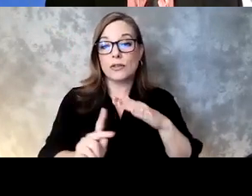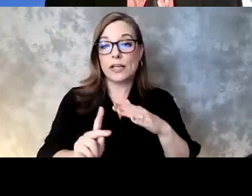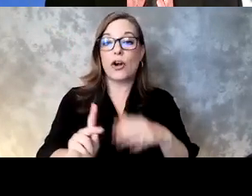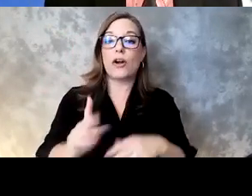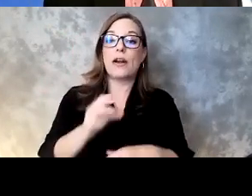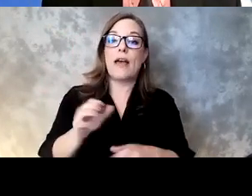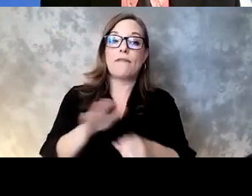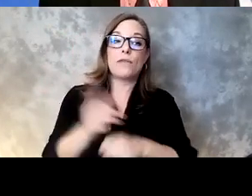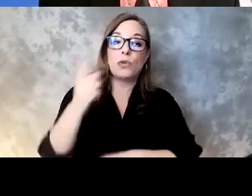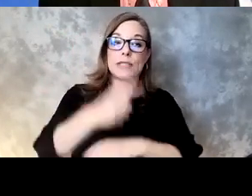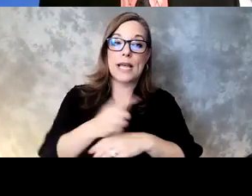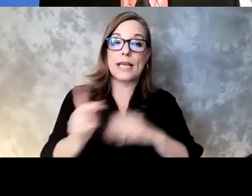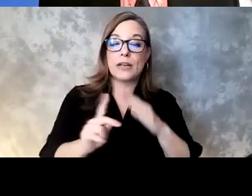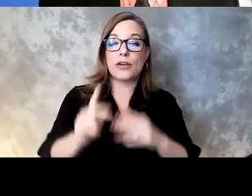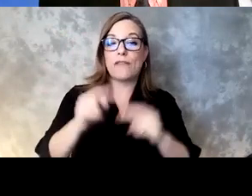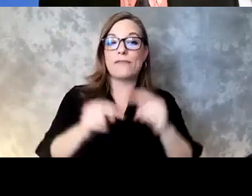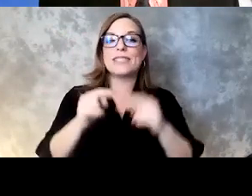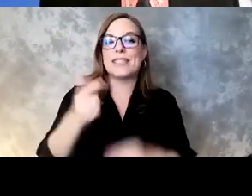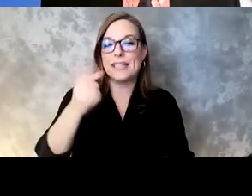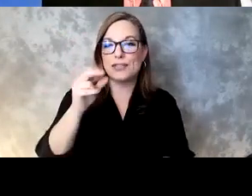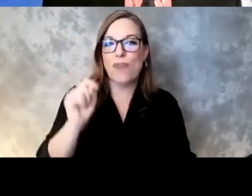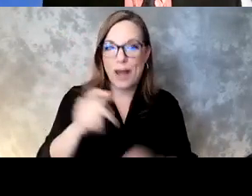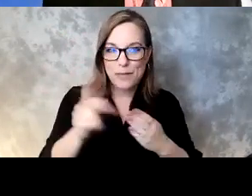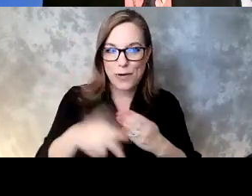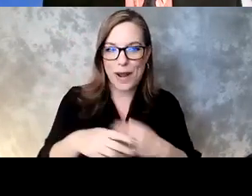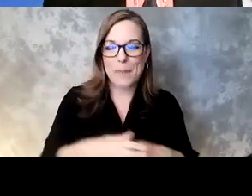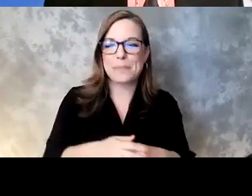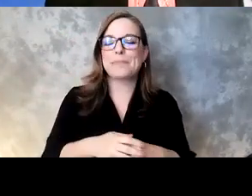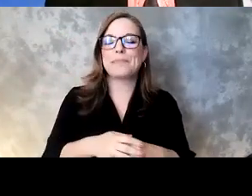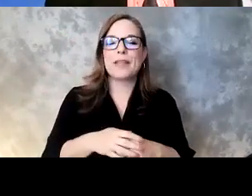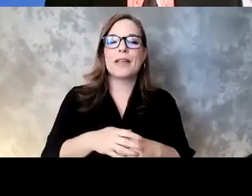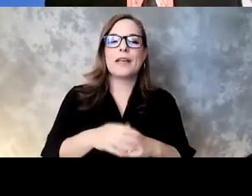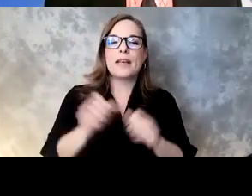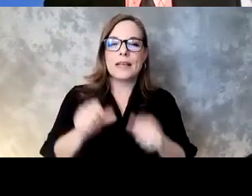Program our friends over at the Office of Public School Construction joined a webinar